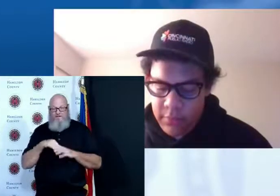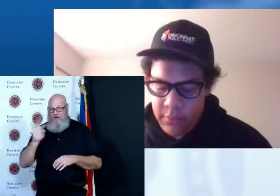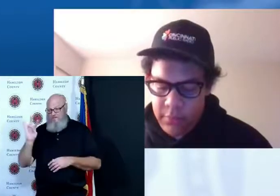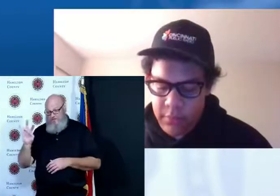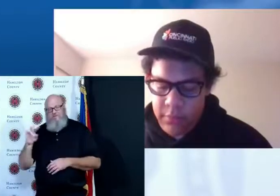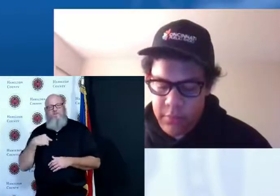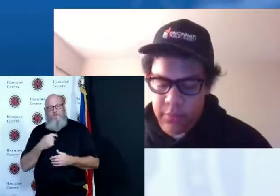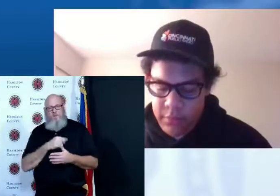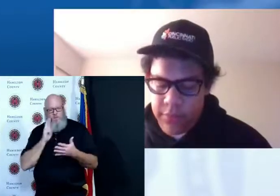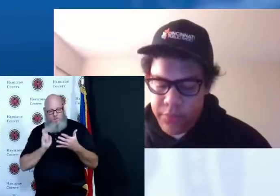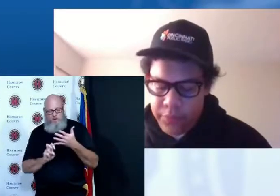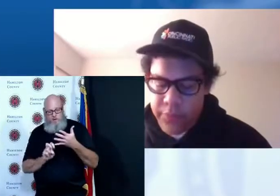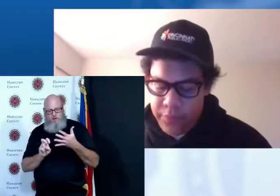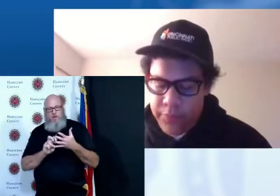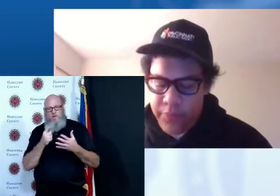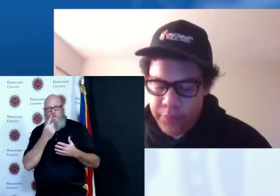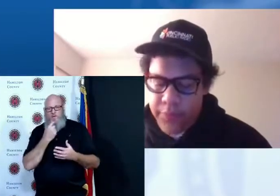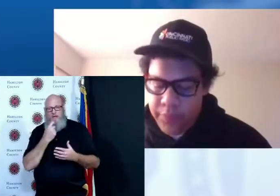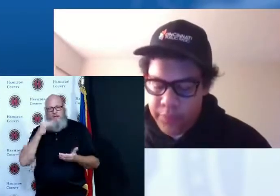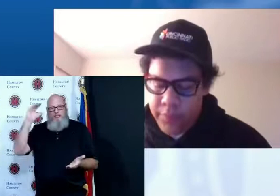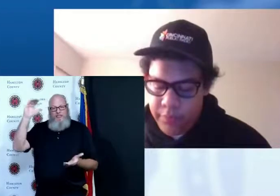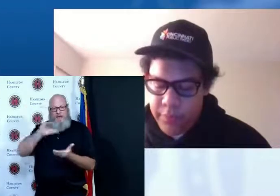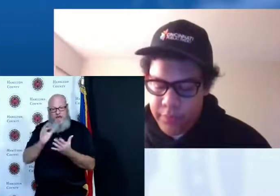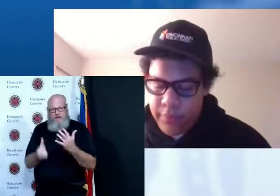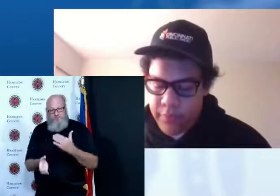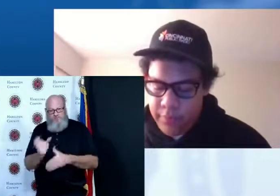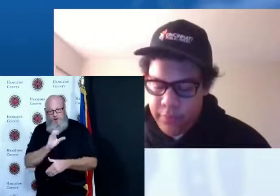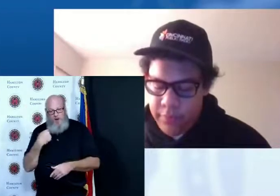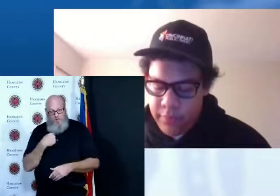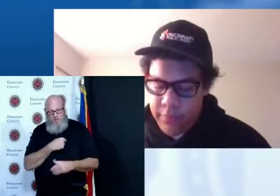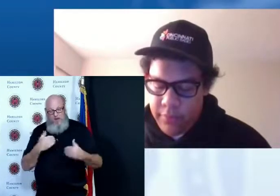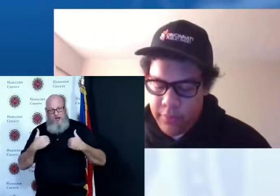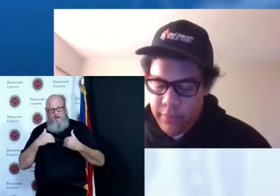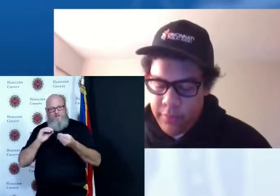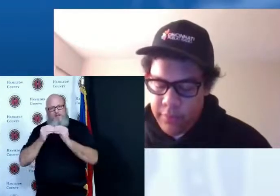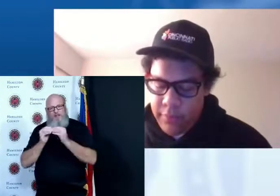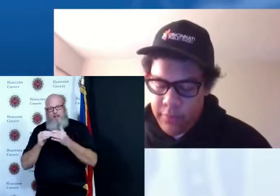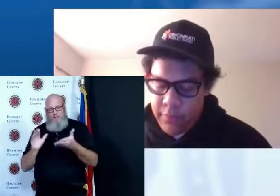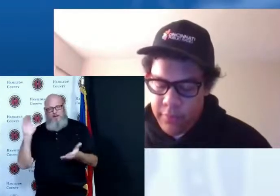because we've not been with five metrics or less the following week if things continue to trend